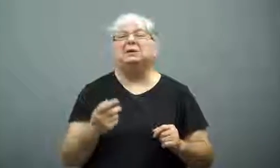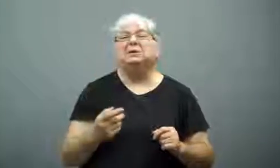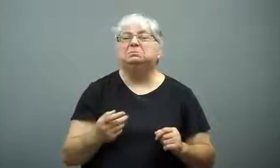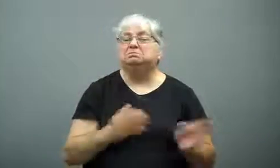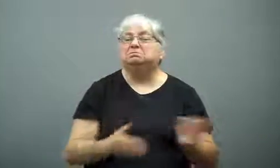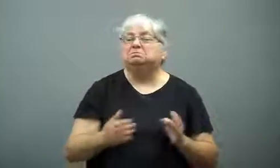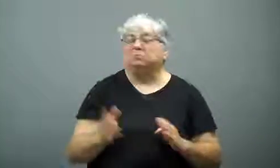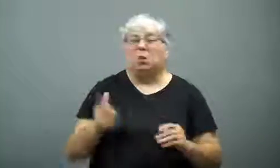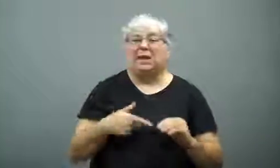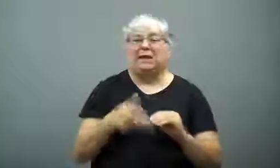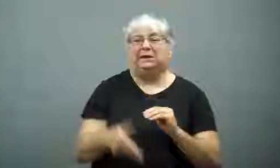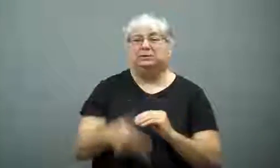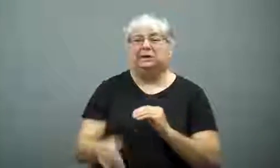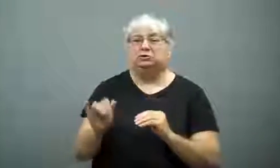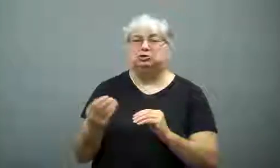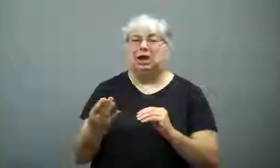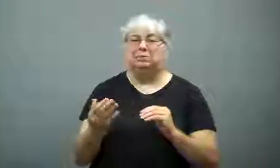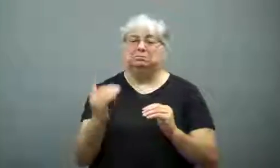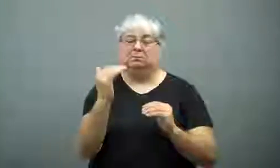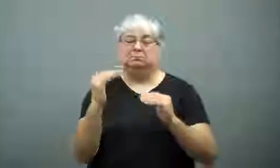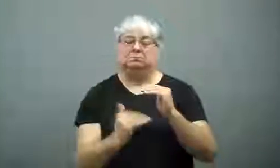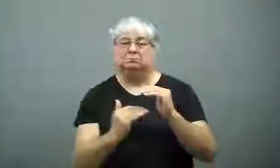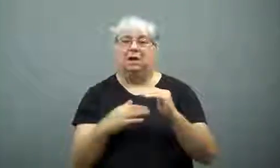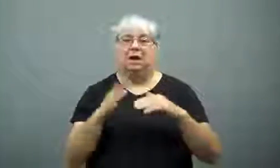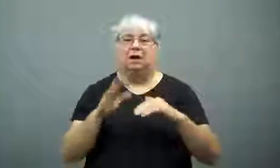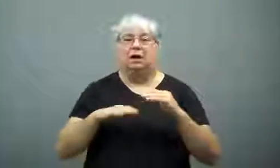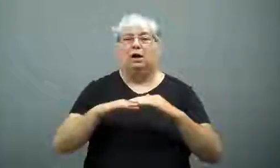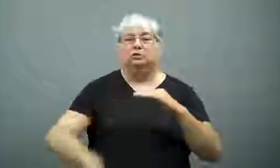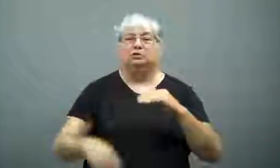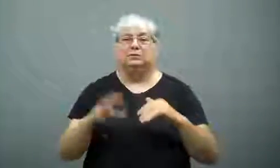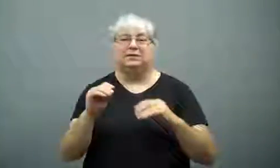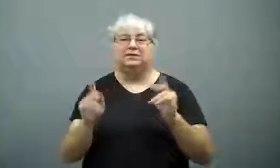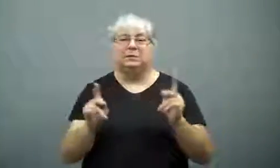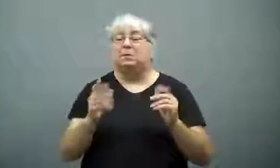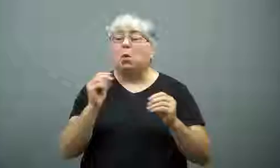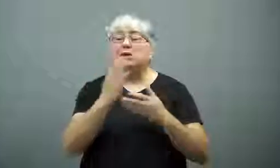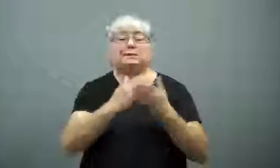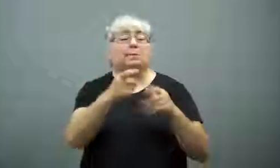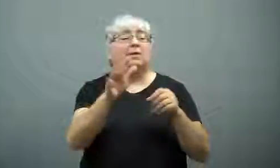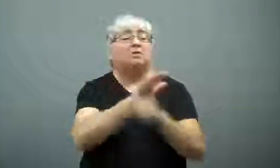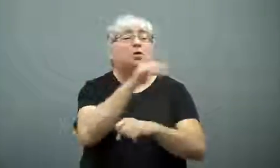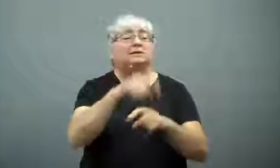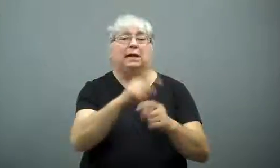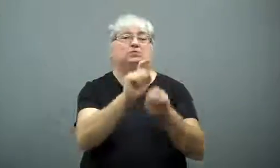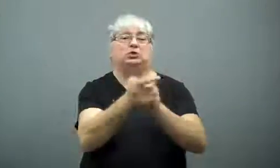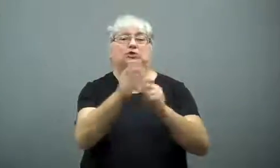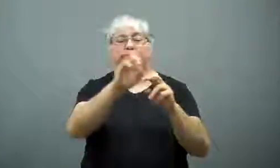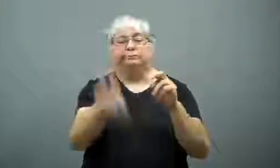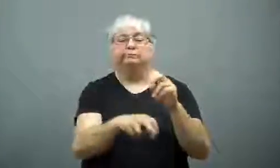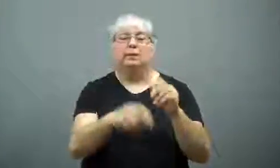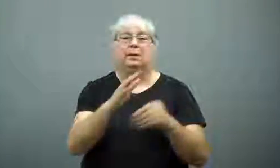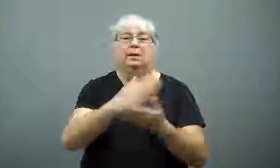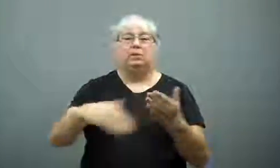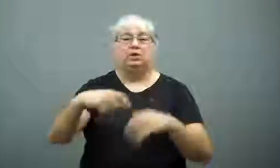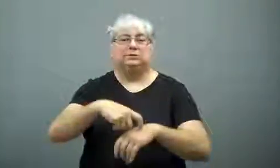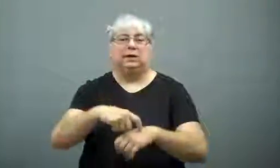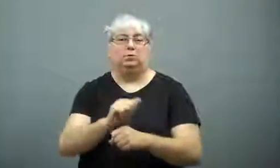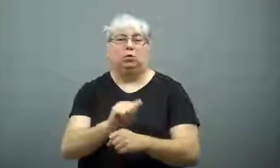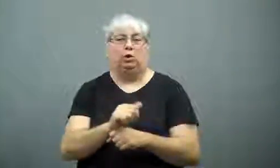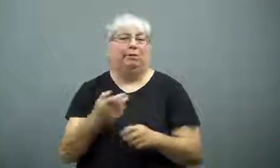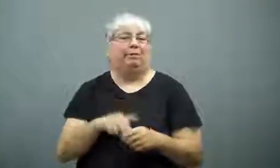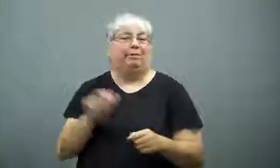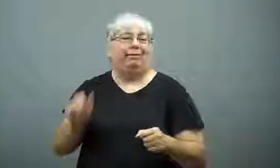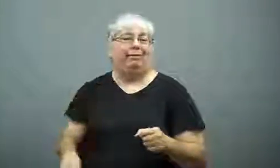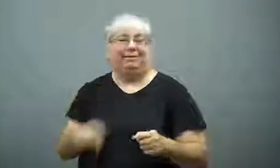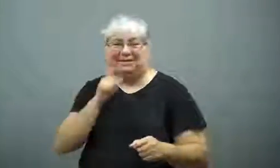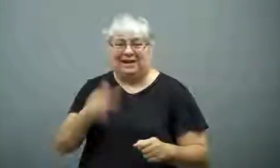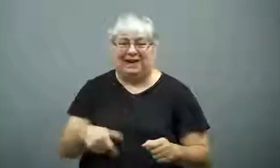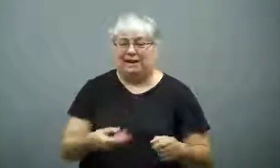have said they would cut jobs or change some to part time